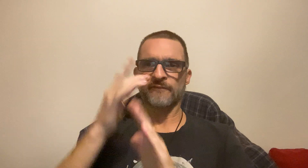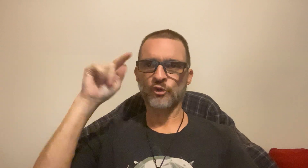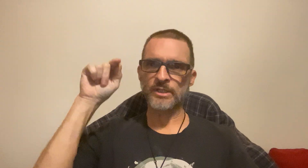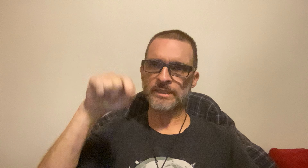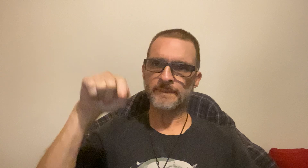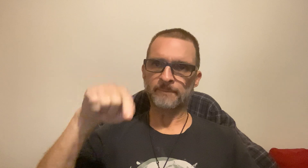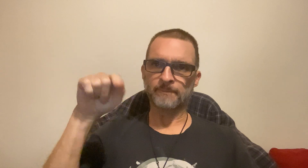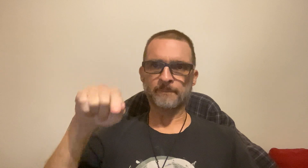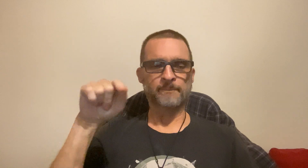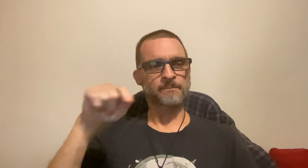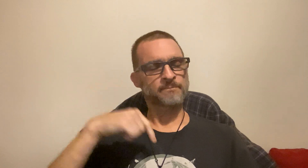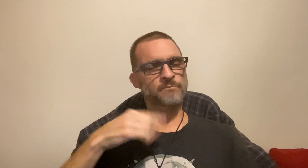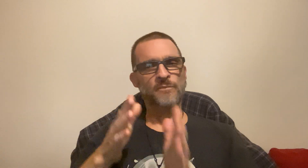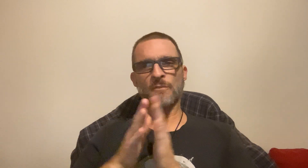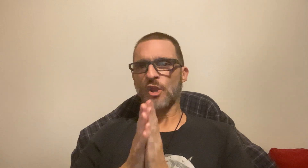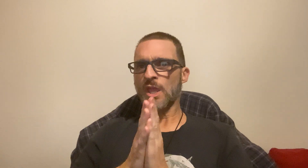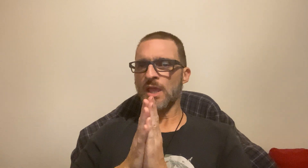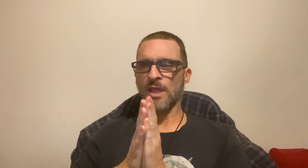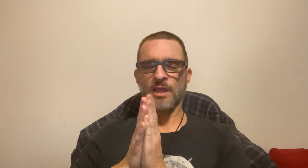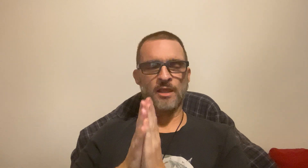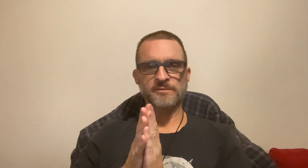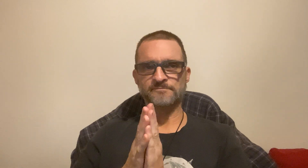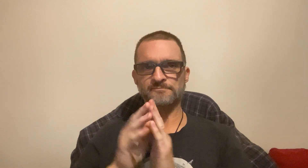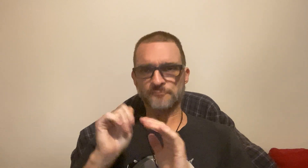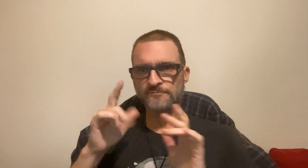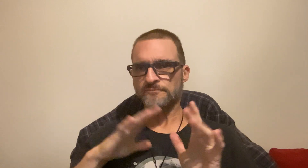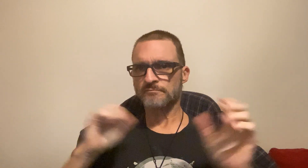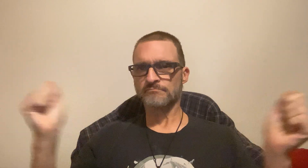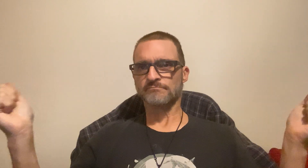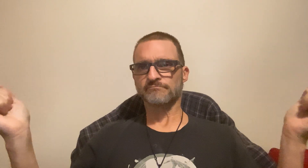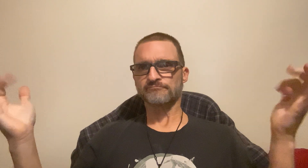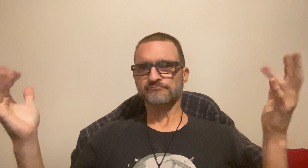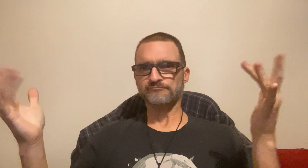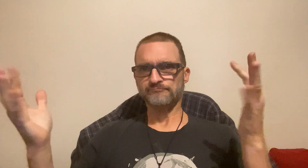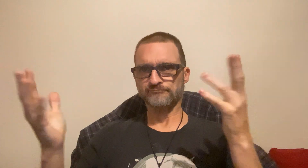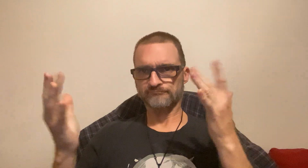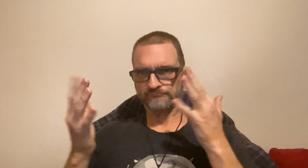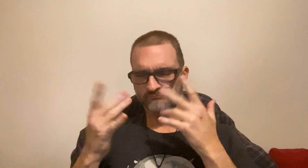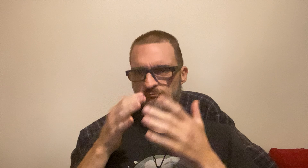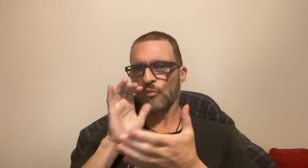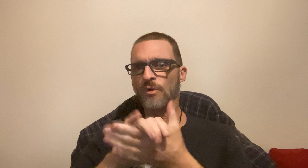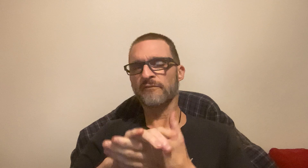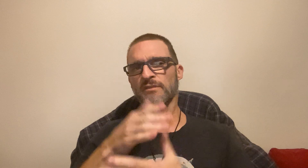and said "I want to pray for him *pointing to me*. I wanted to pray." So fine, everyone gathered together.